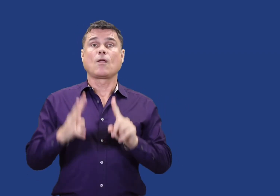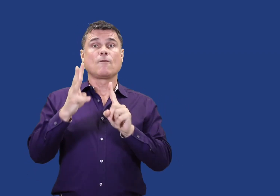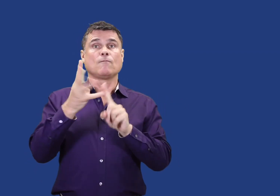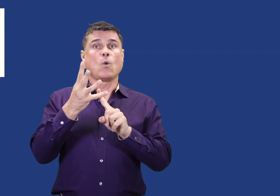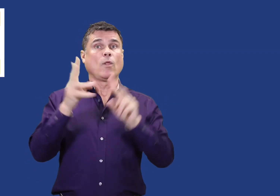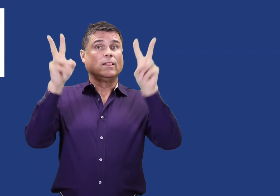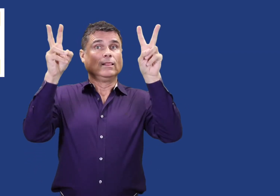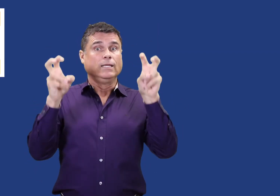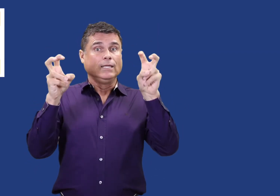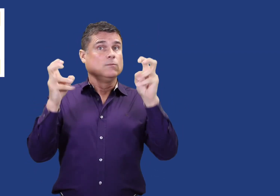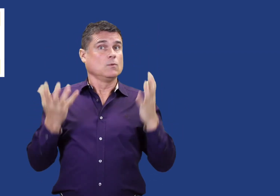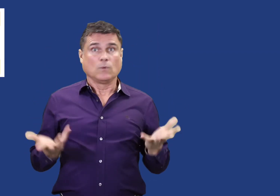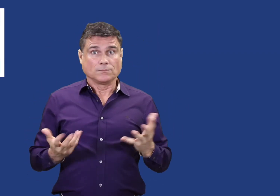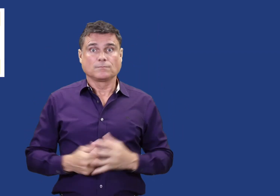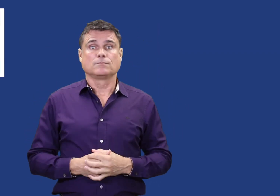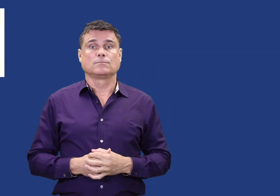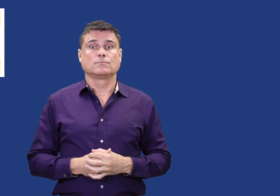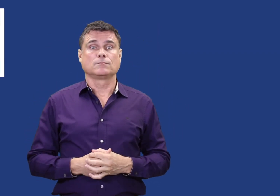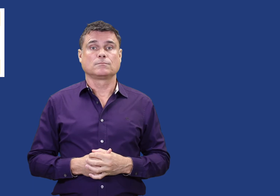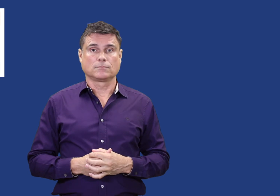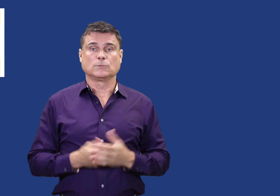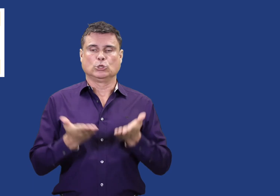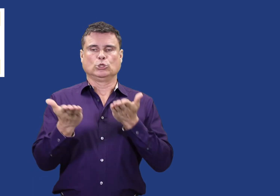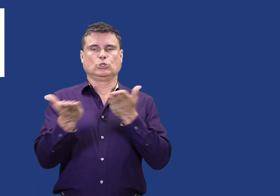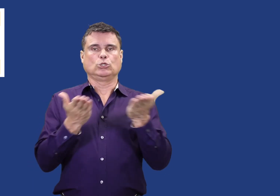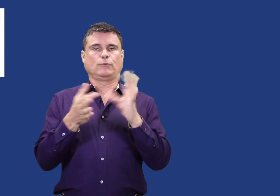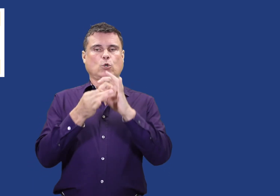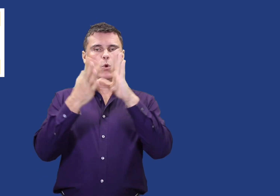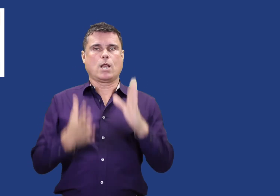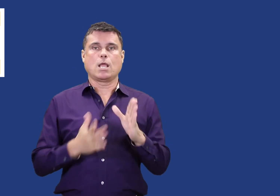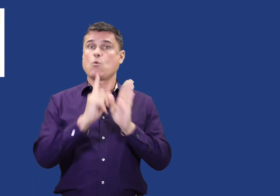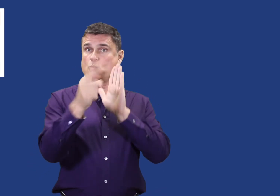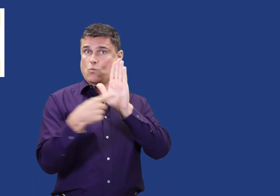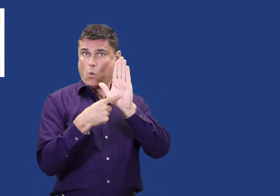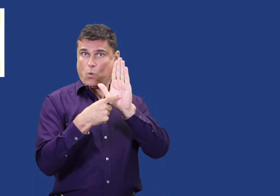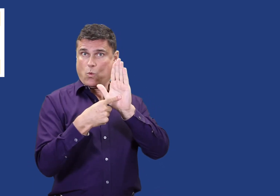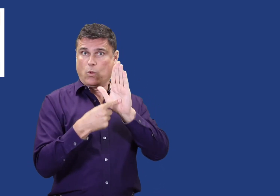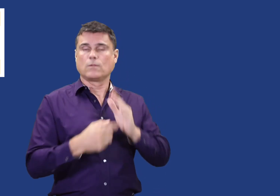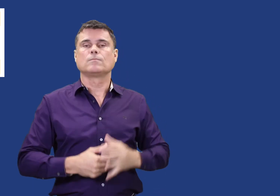4. ROLE OF SERVICE COORDINATOR